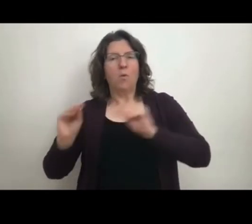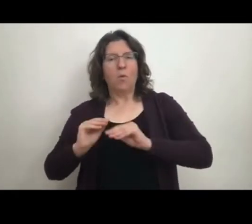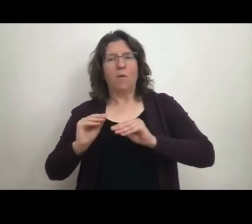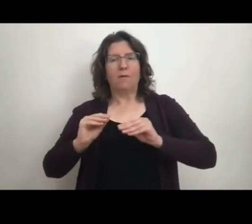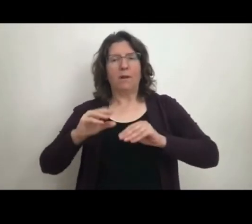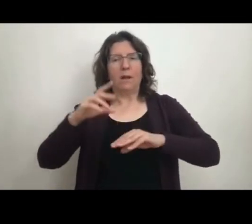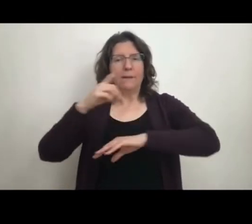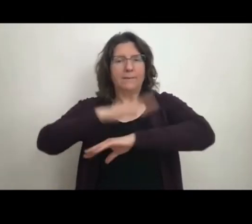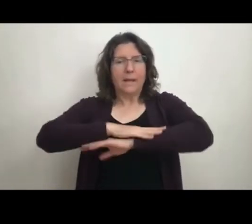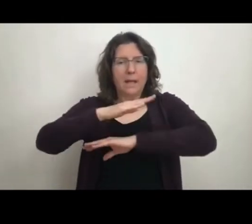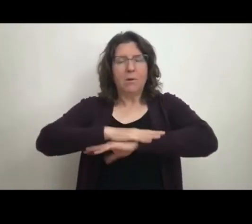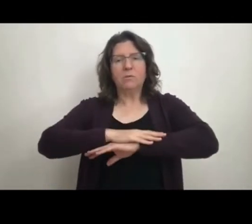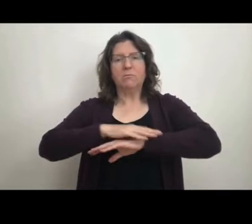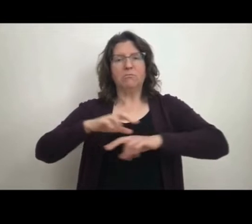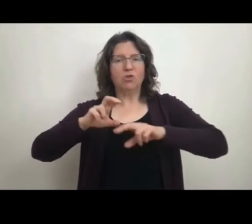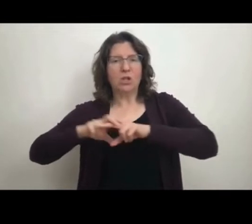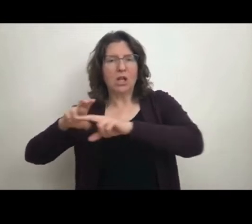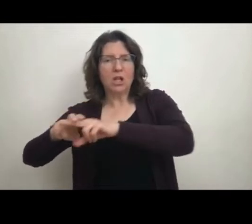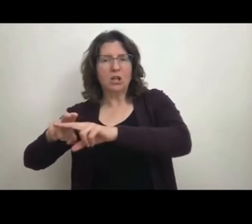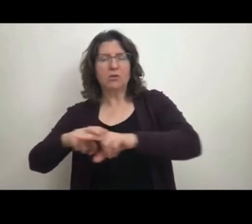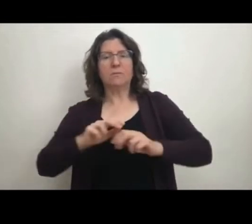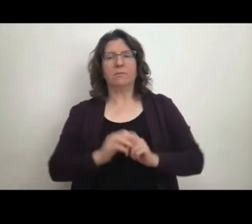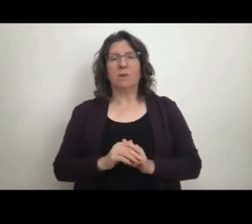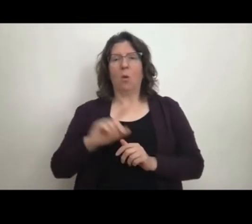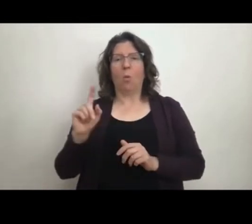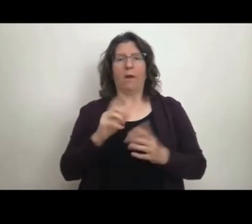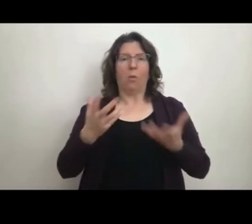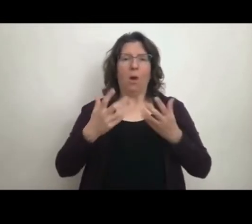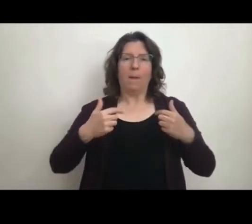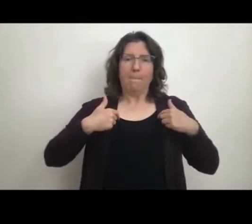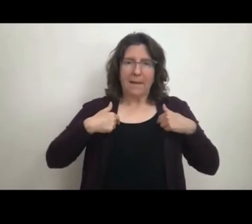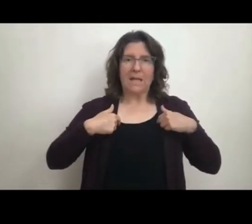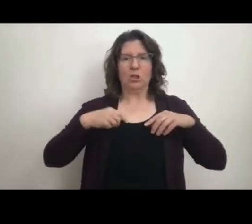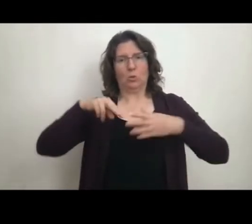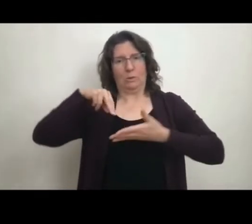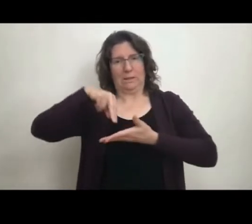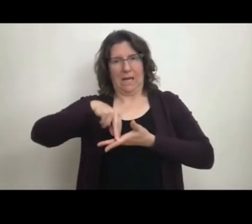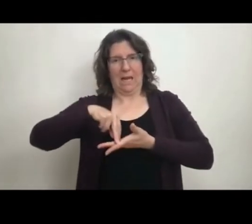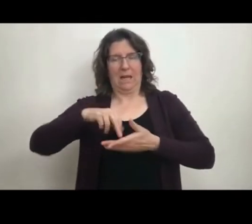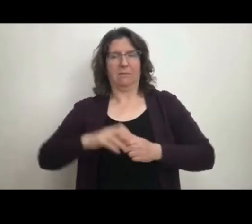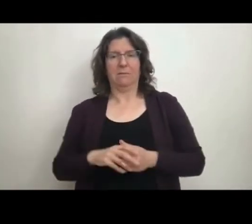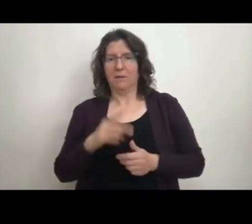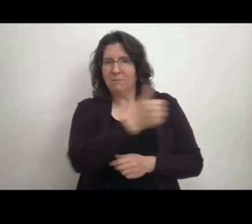how the desks and furniture should be placed in the room . . . . . . where I should stand.